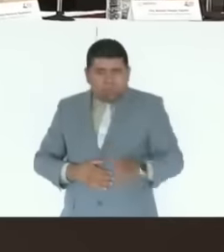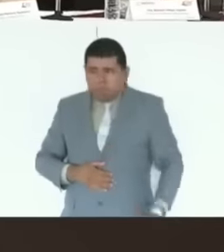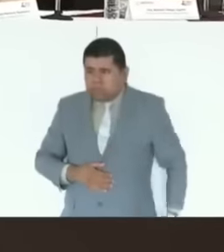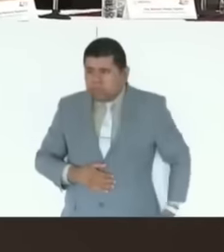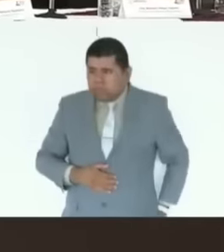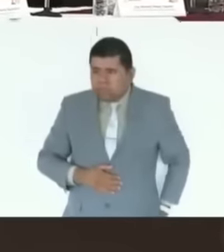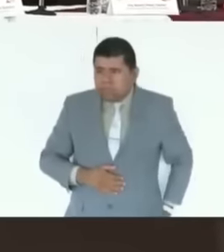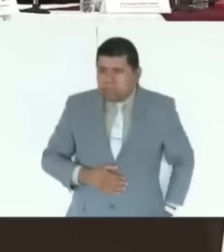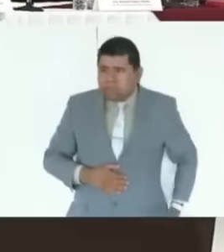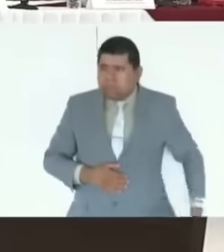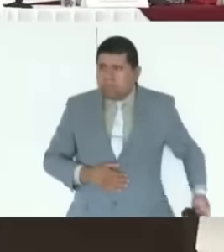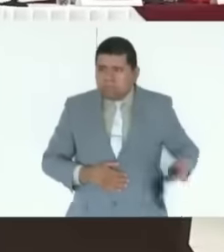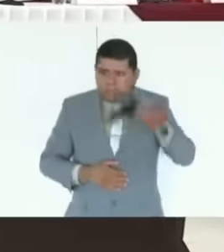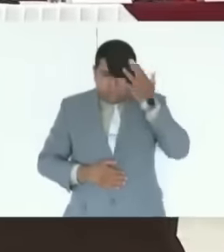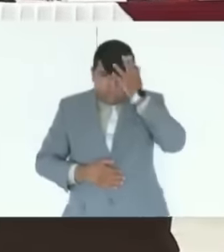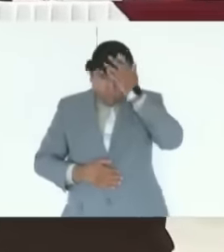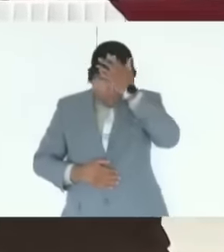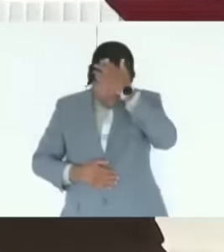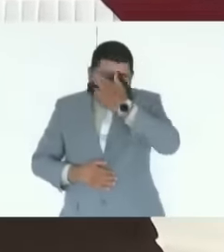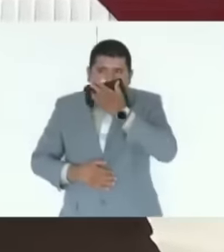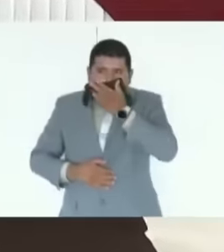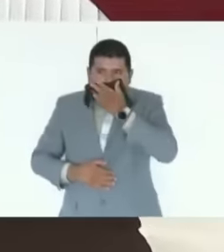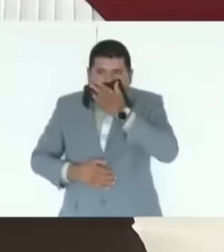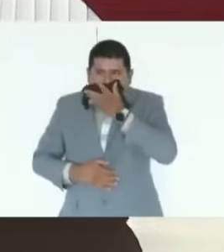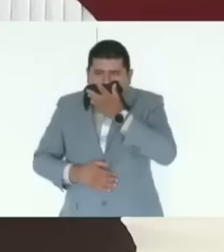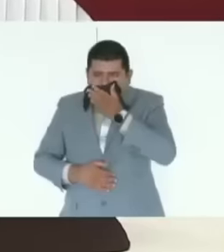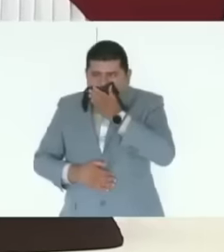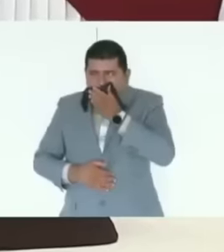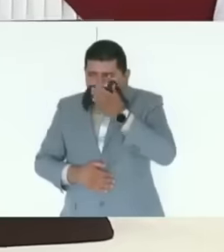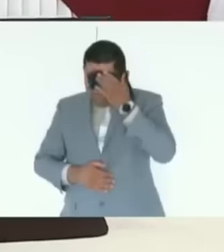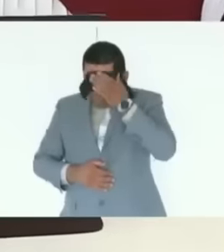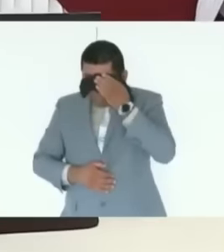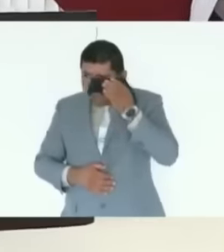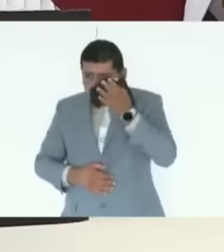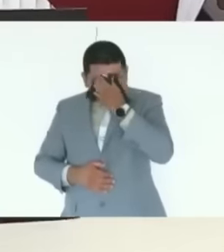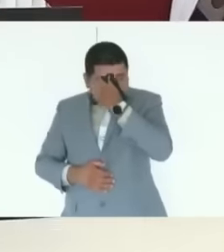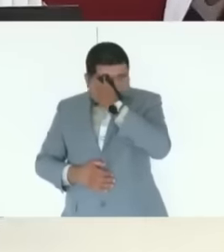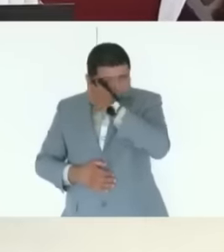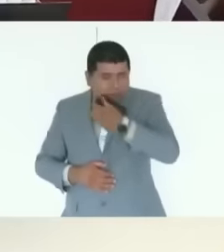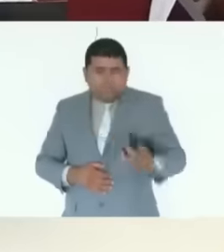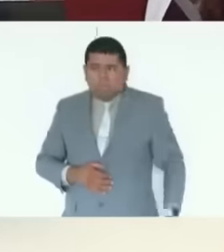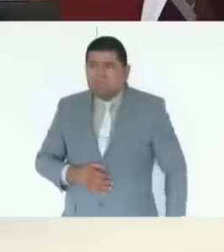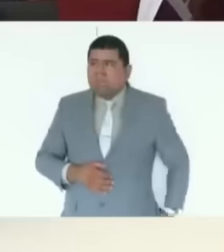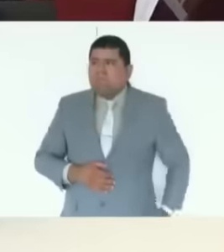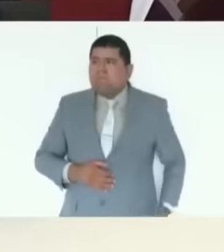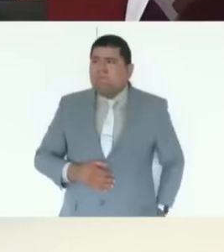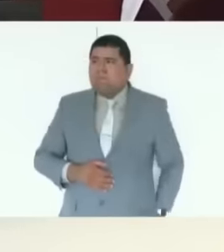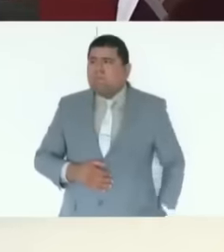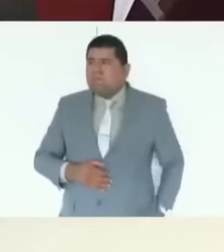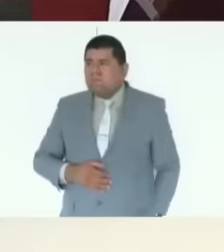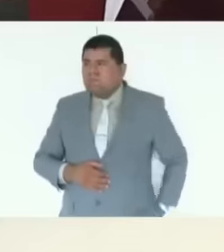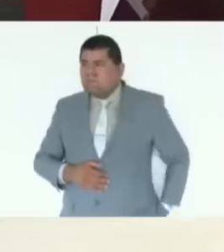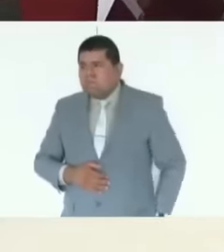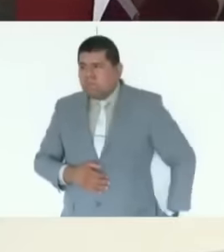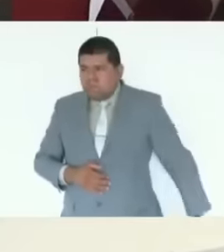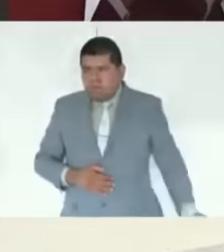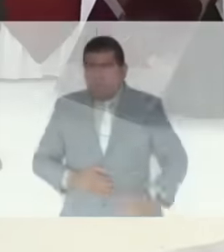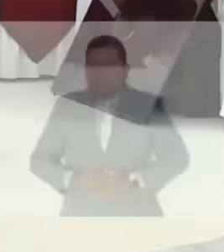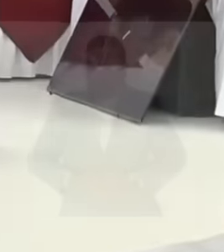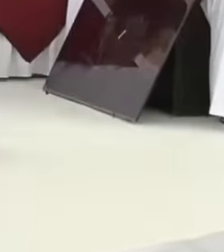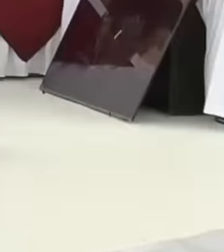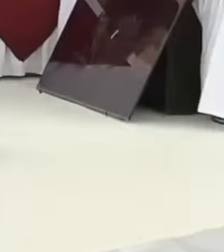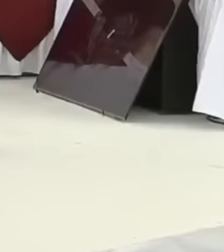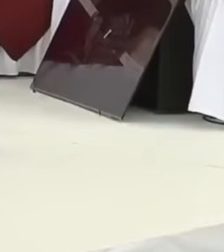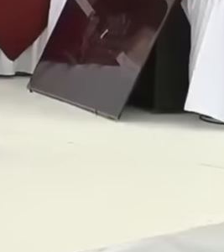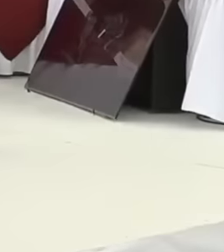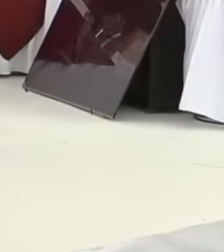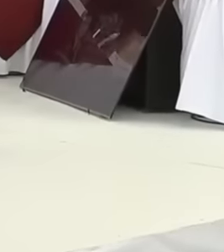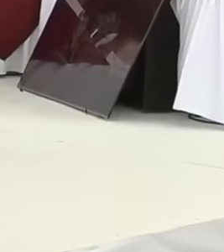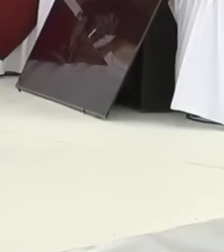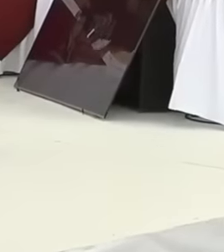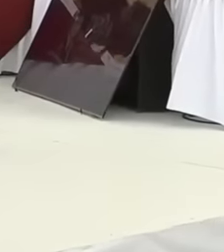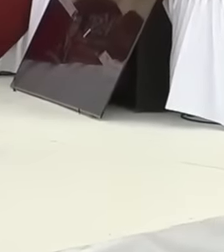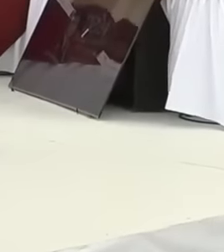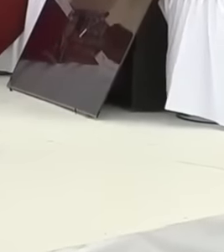constitutional president of the United Mexican States, Mr. Andrés Manuel López Obrador, friends,